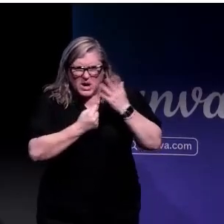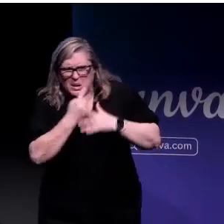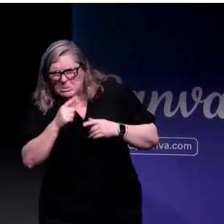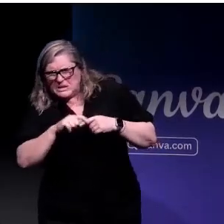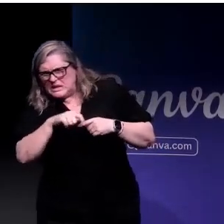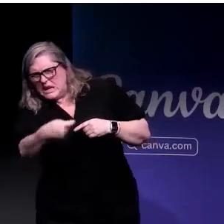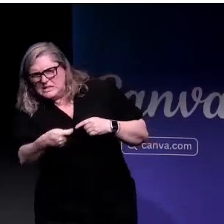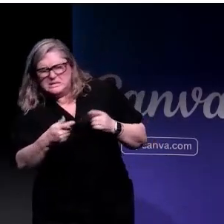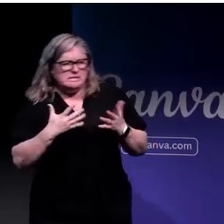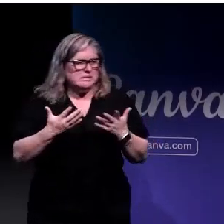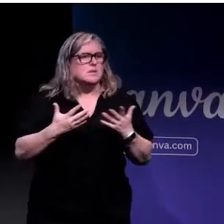Okay.